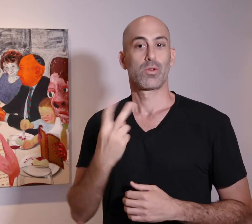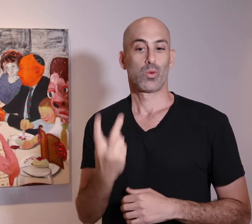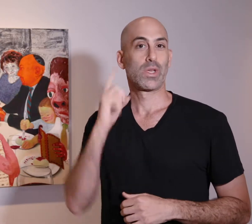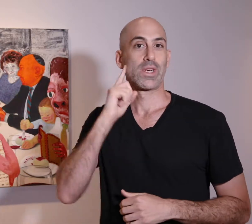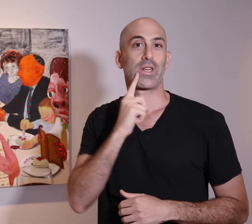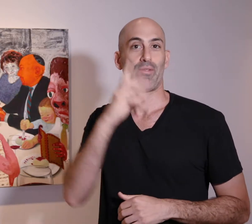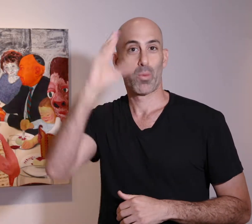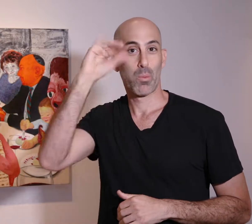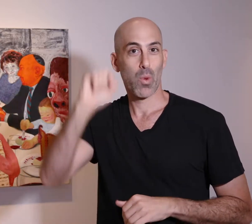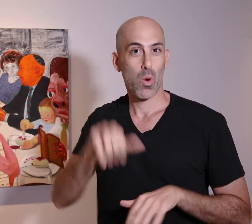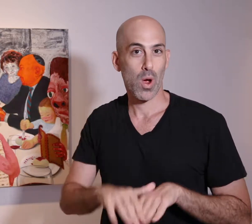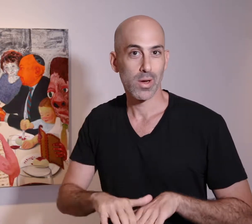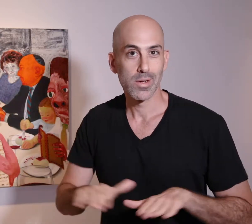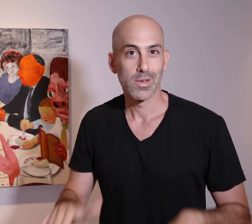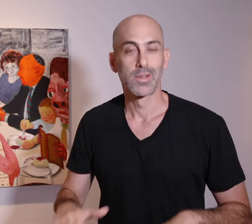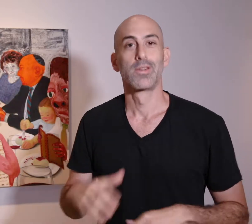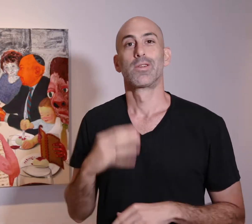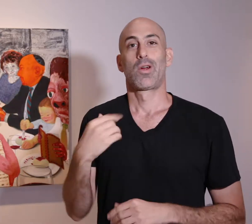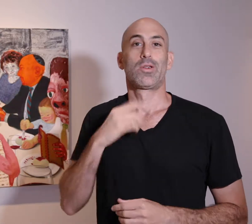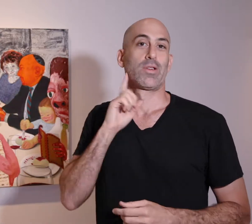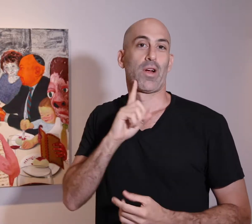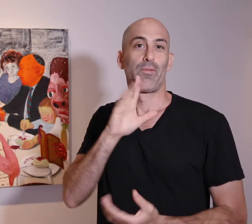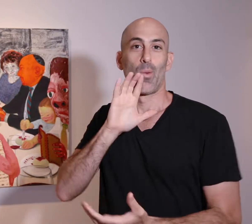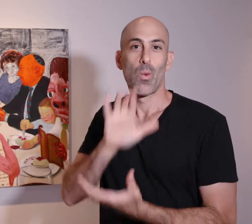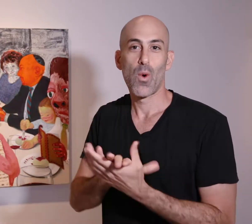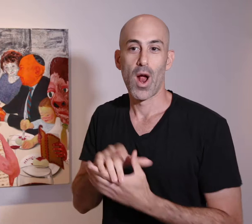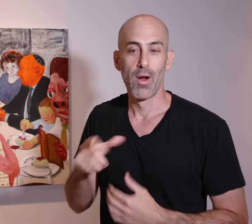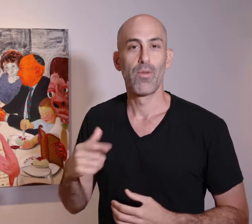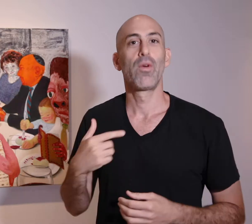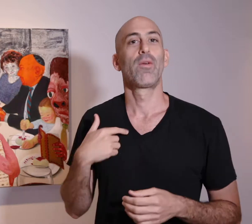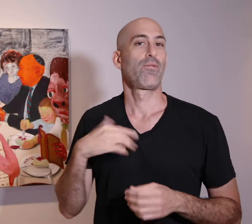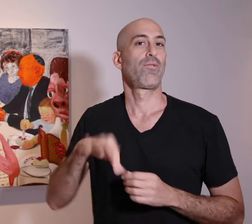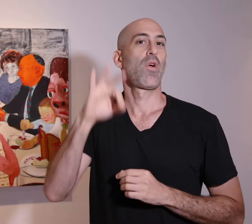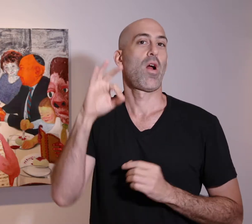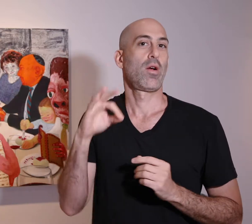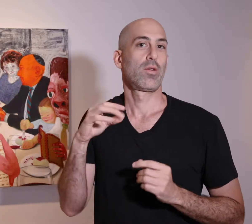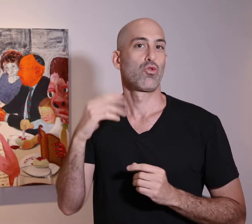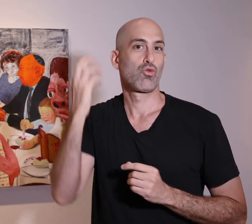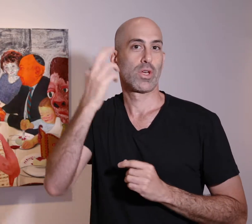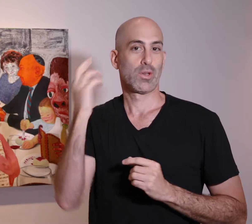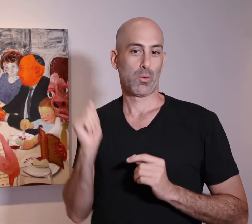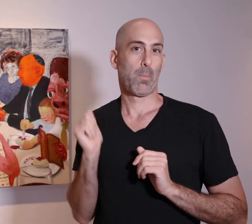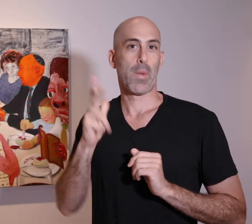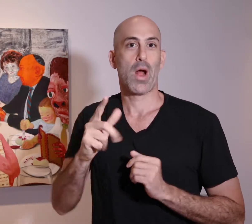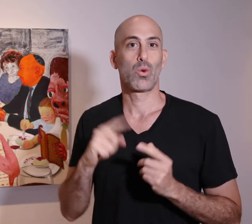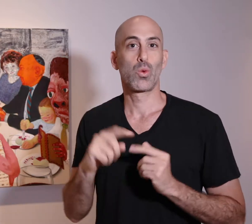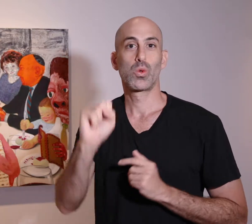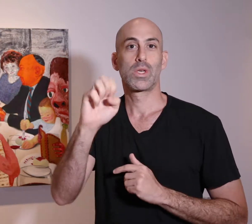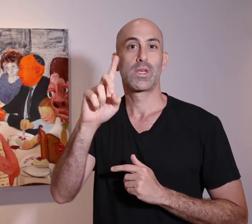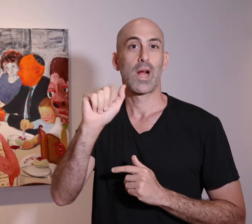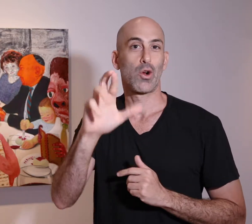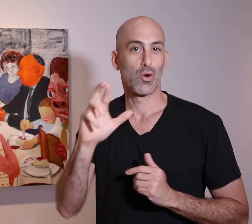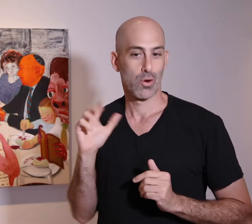two Deaf boys and a Deaf wife, and I’ve found a reason to return to the Seder,